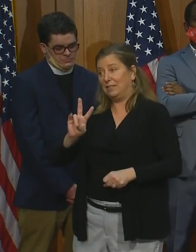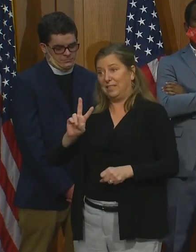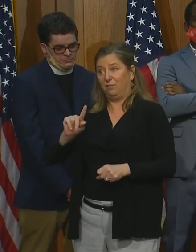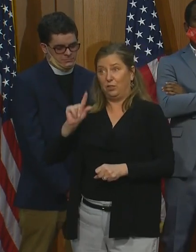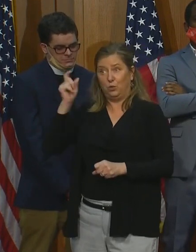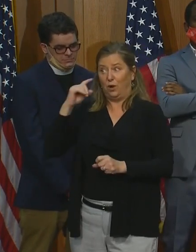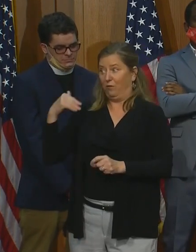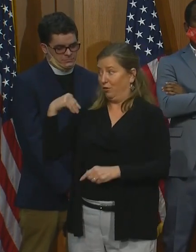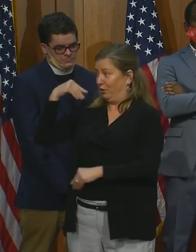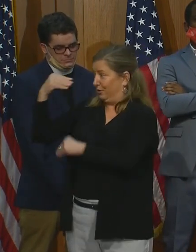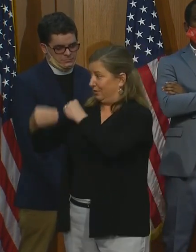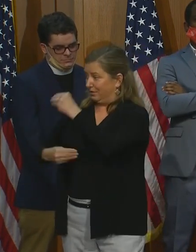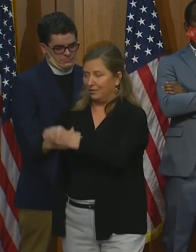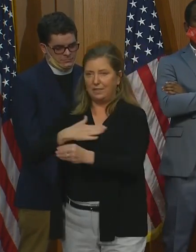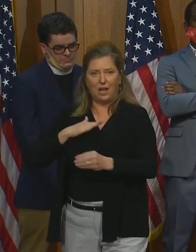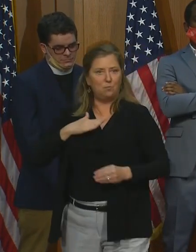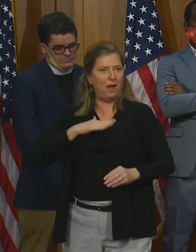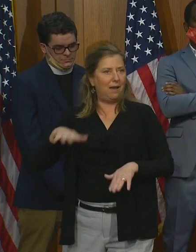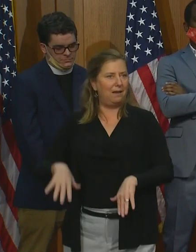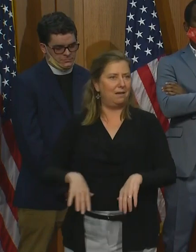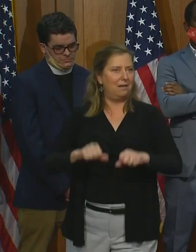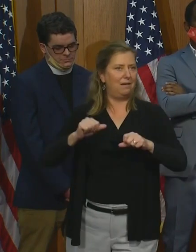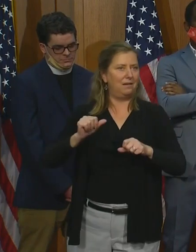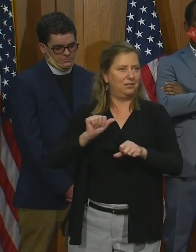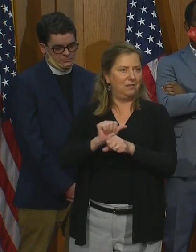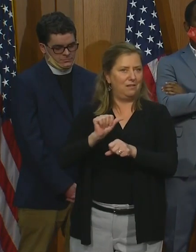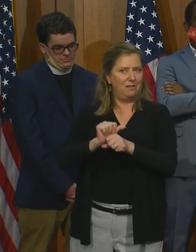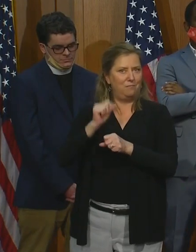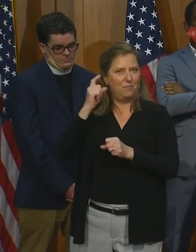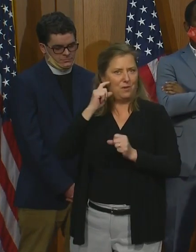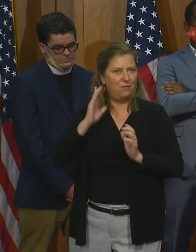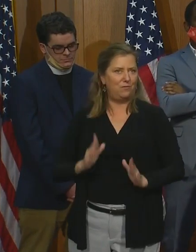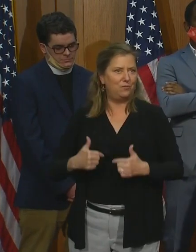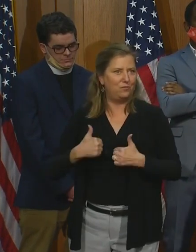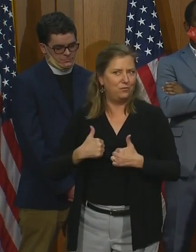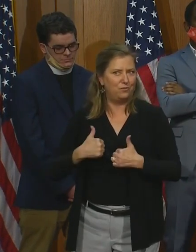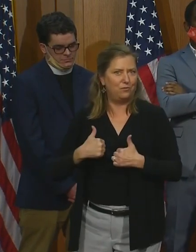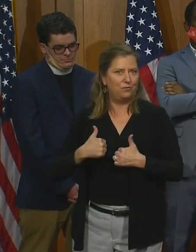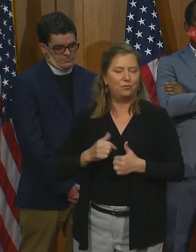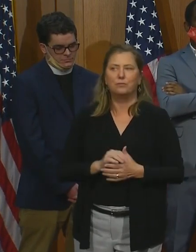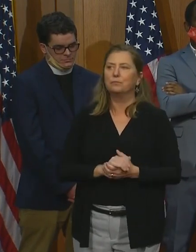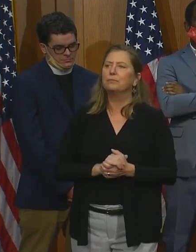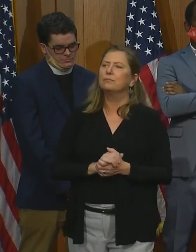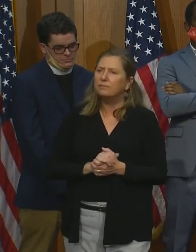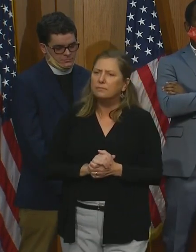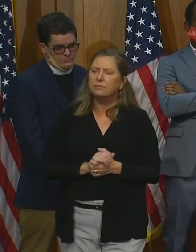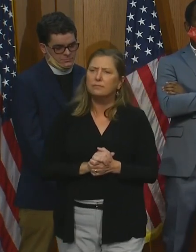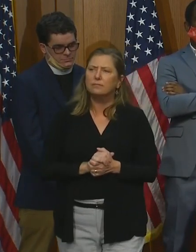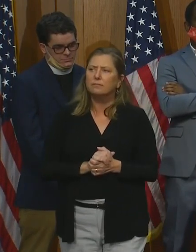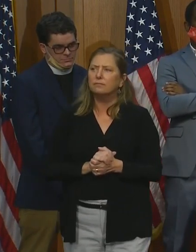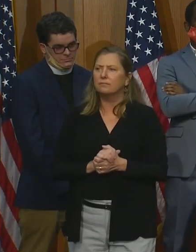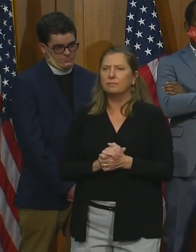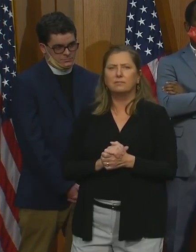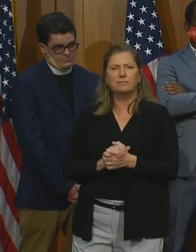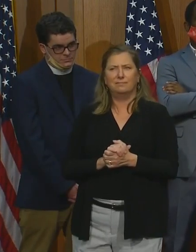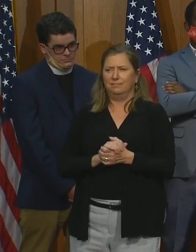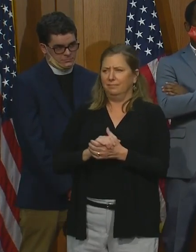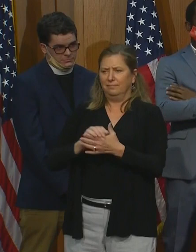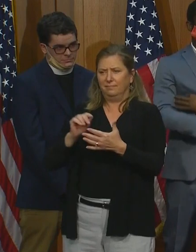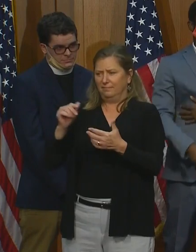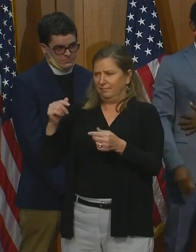THAT HE WANTS HEALTH. SEVENTY